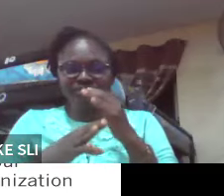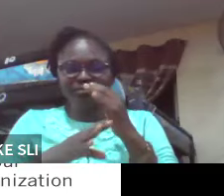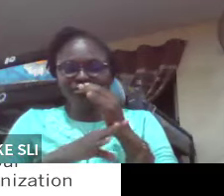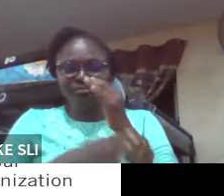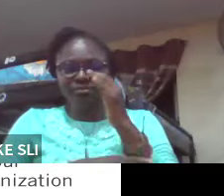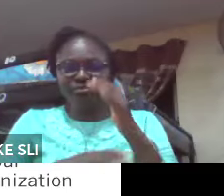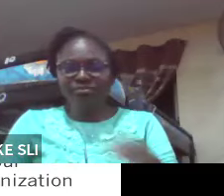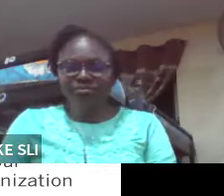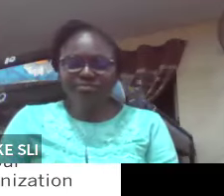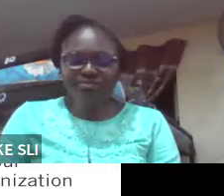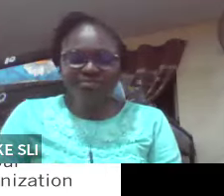sola bakre: Please keep making use of the chat